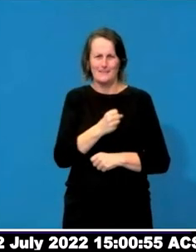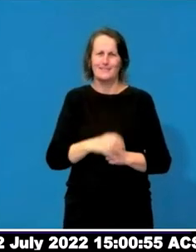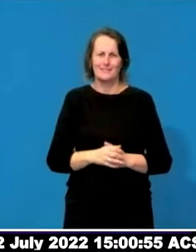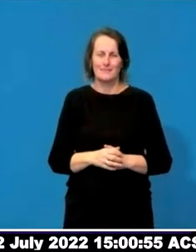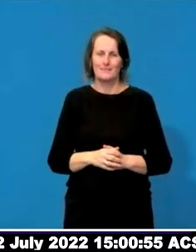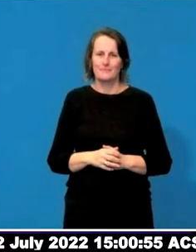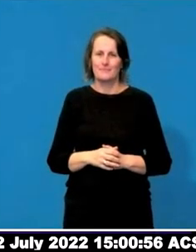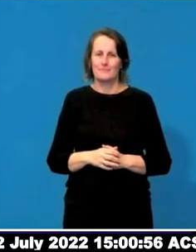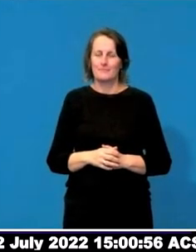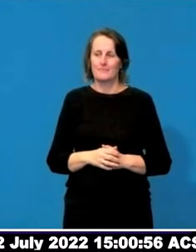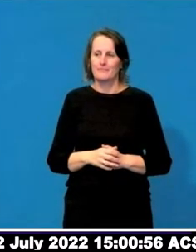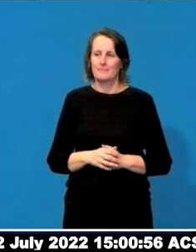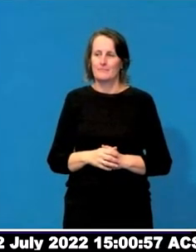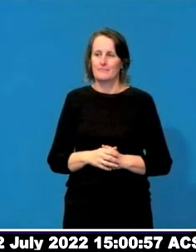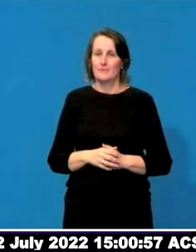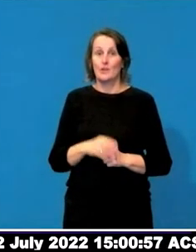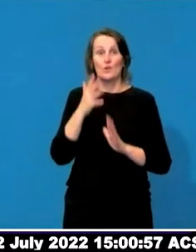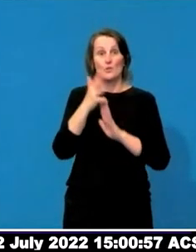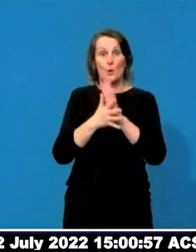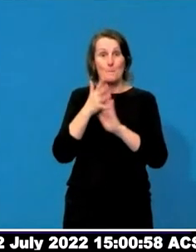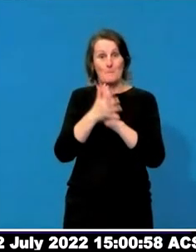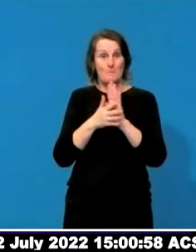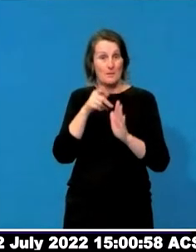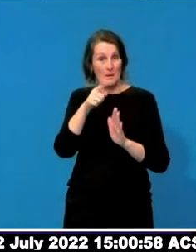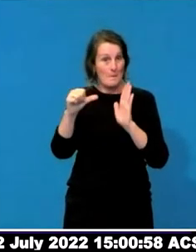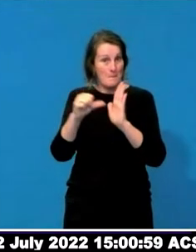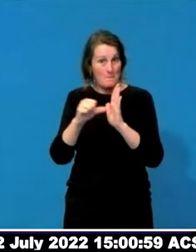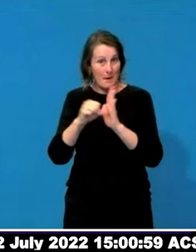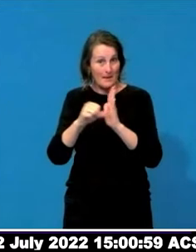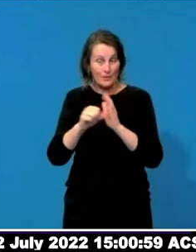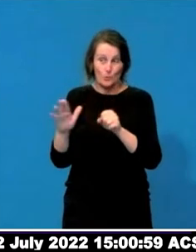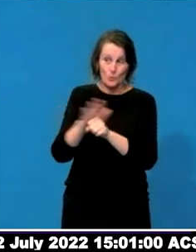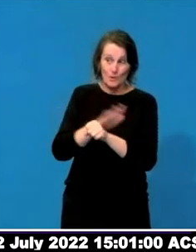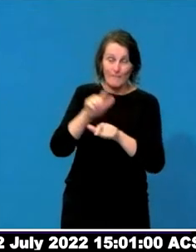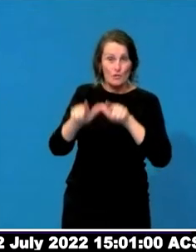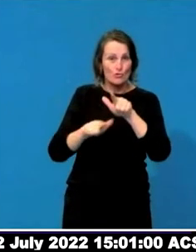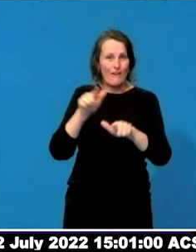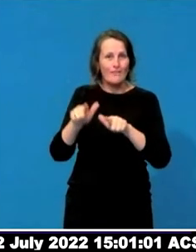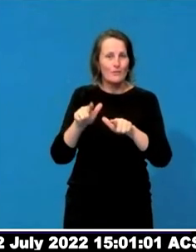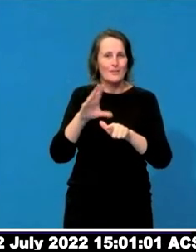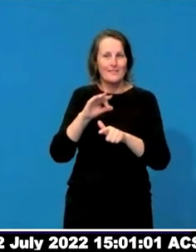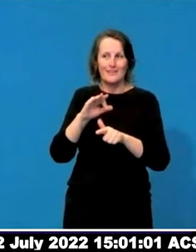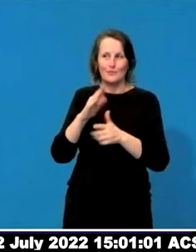that the reimbursement you receive for travel doesn't cover the actual cost to you of the travel?